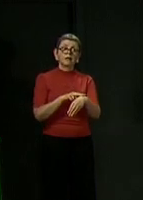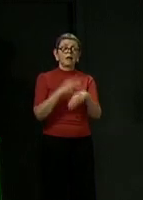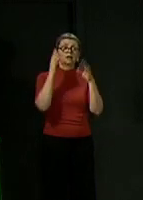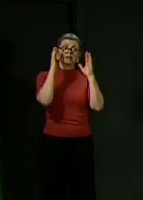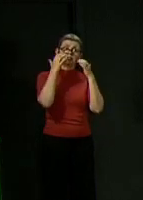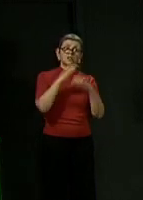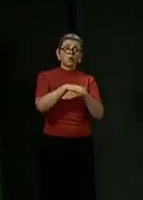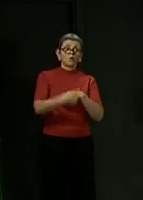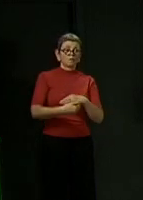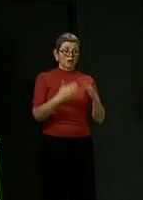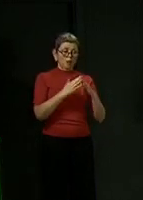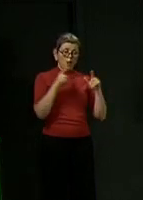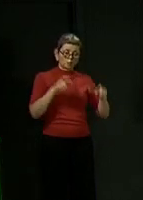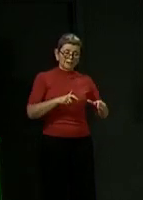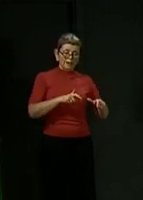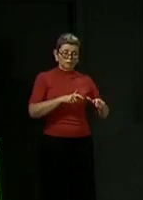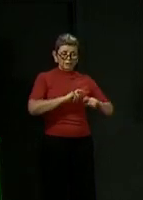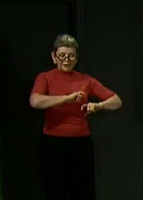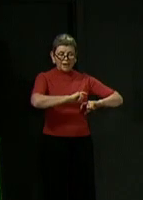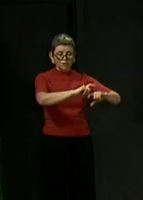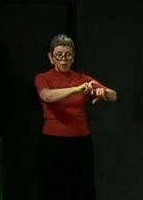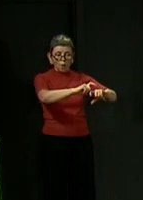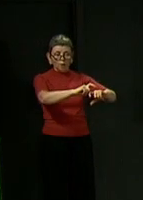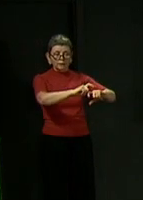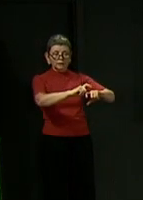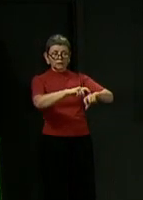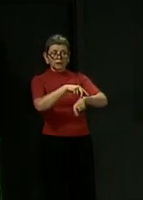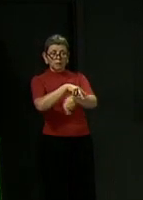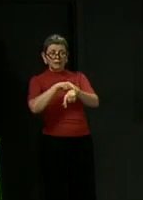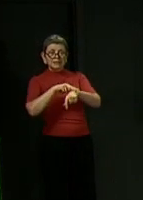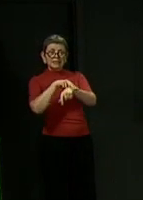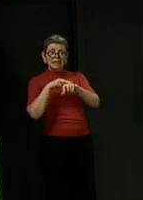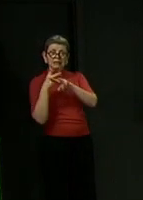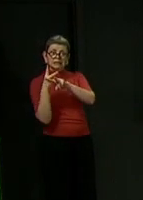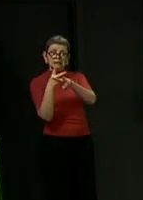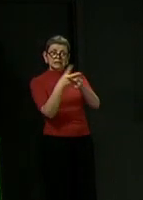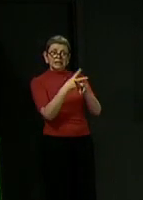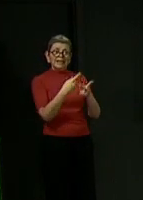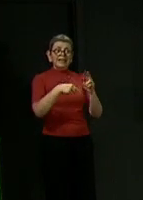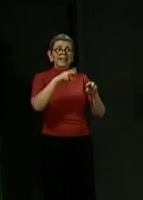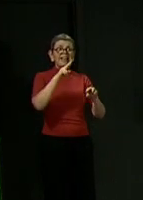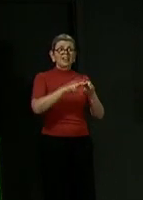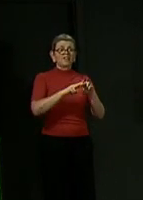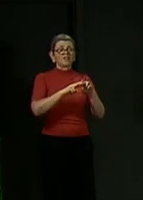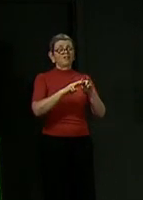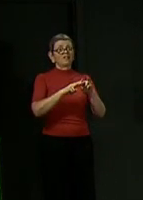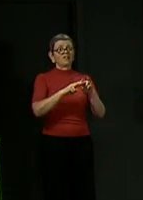of the lockdown would be if there was a difference of the restrictions north and south of the